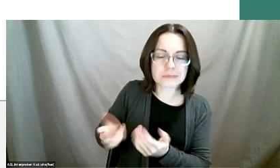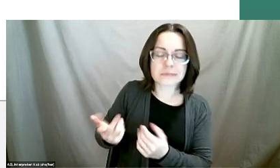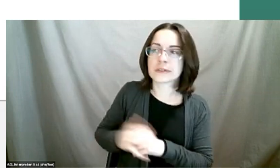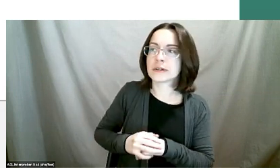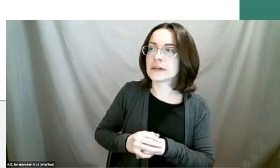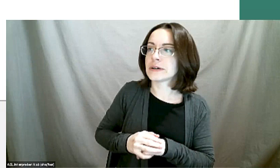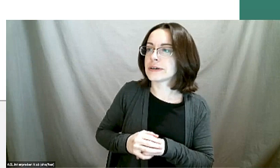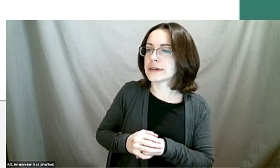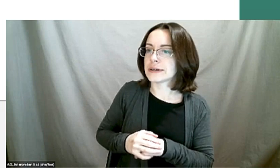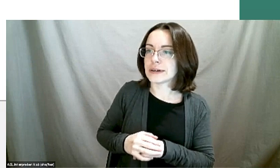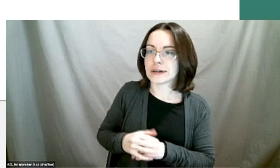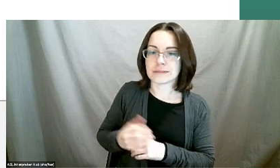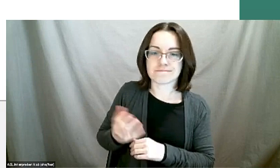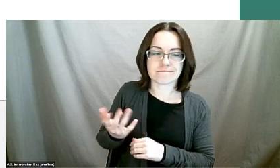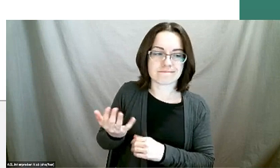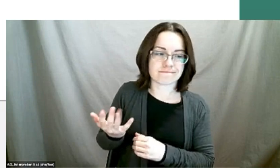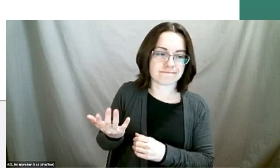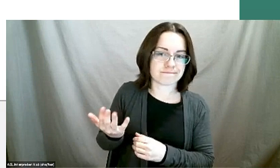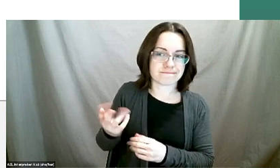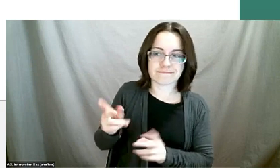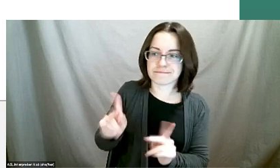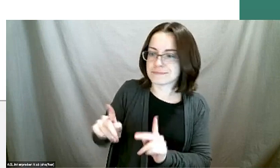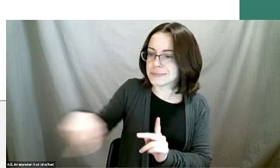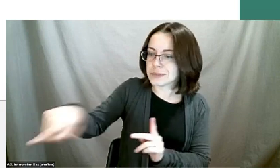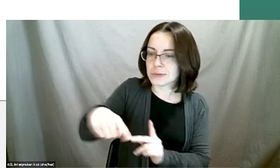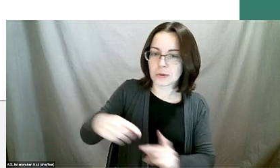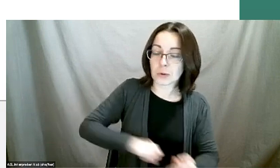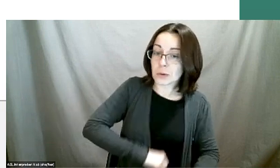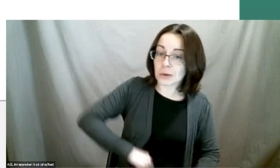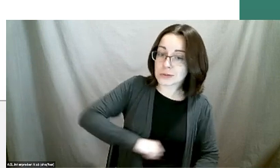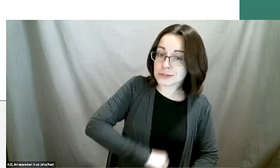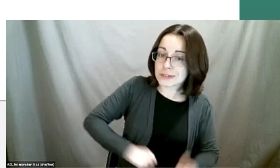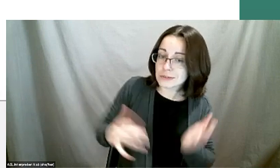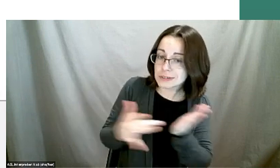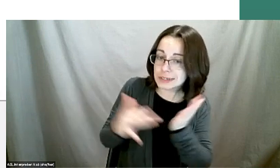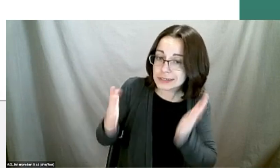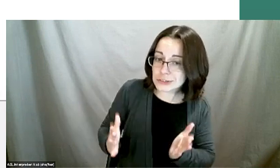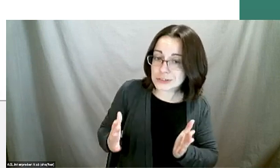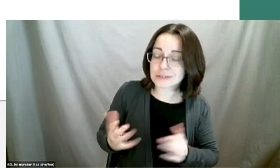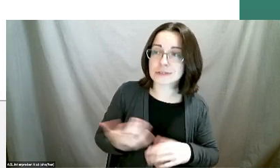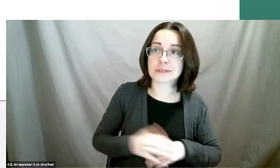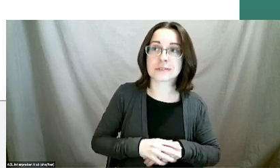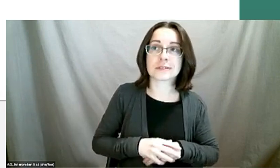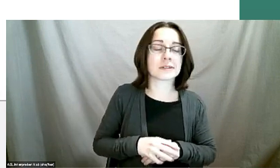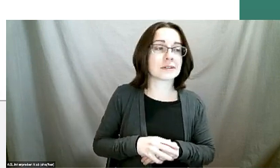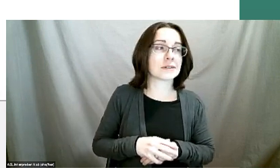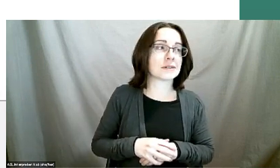people who do the ultrasounds in our building, people who take blood.